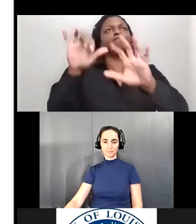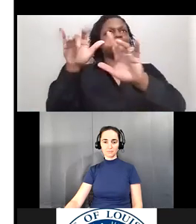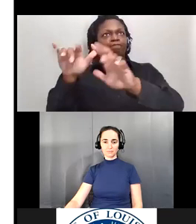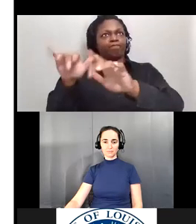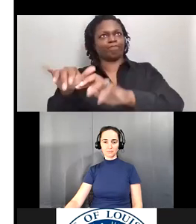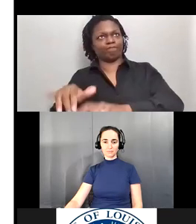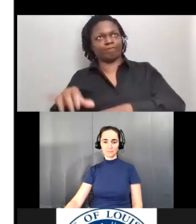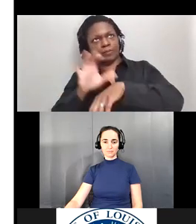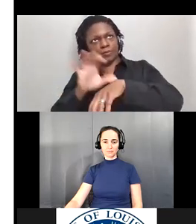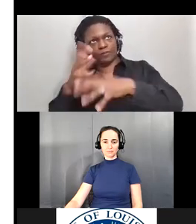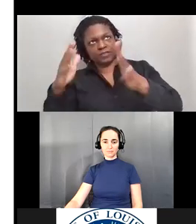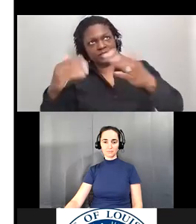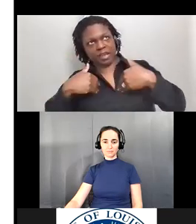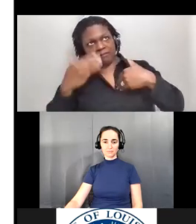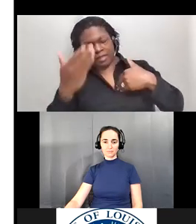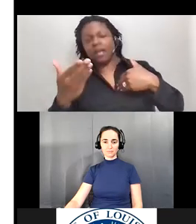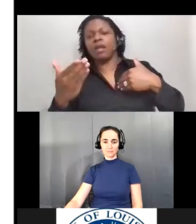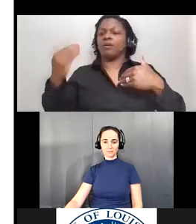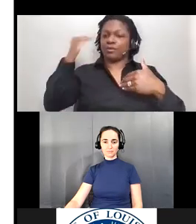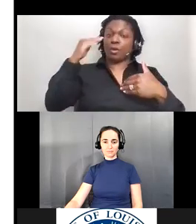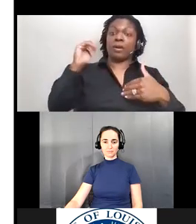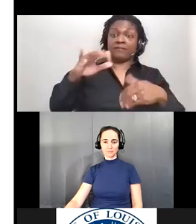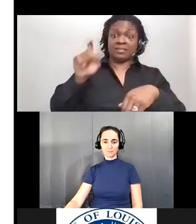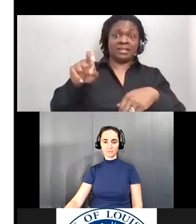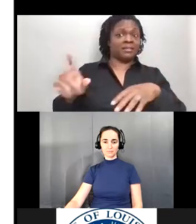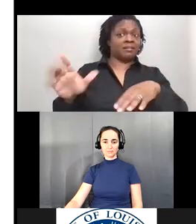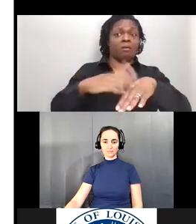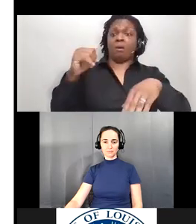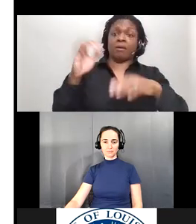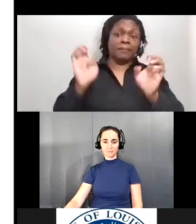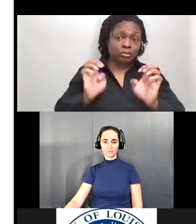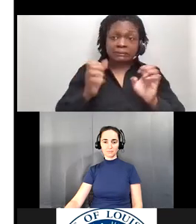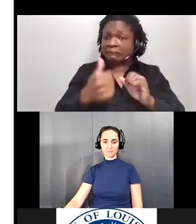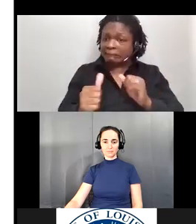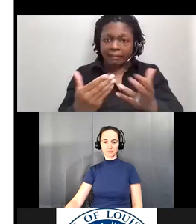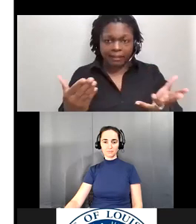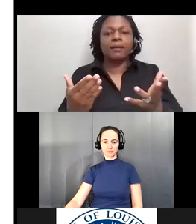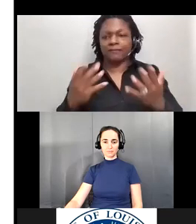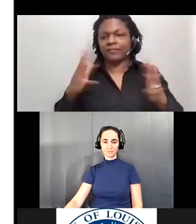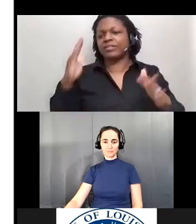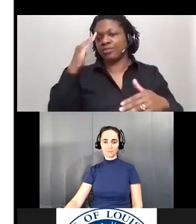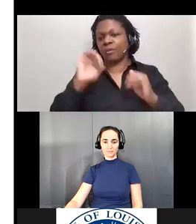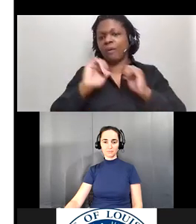or even fire medics, you know, on the other column, we talk about schools, just a little